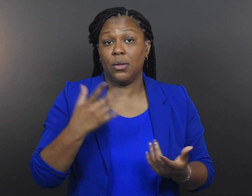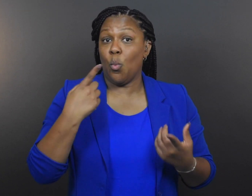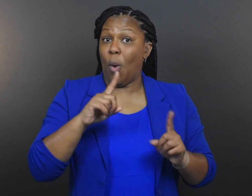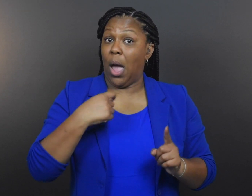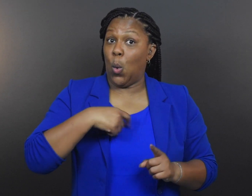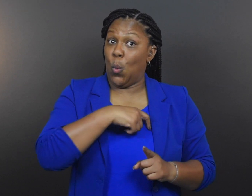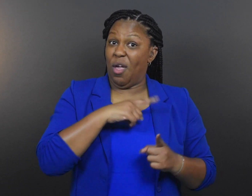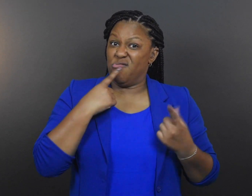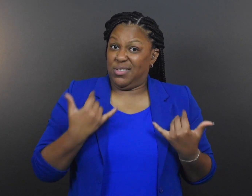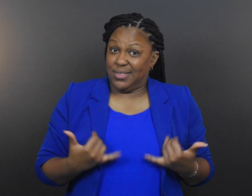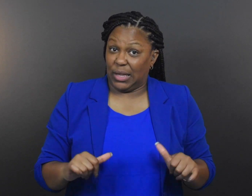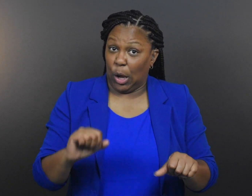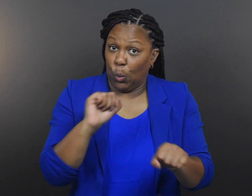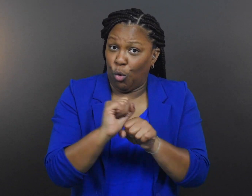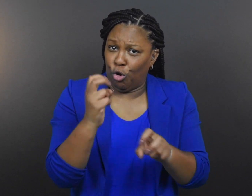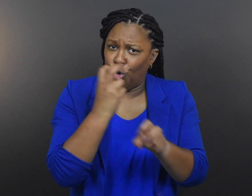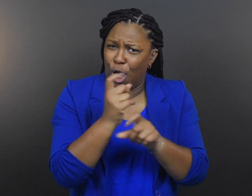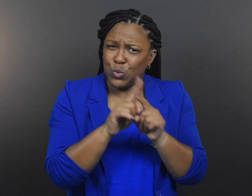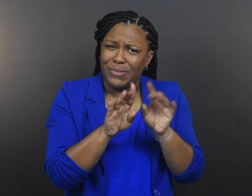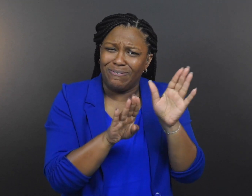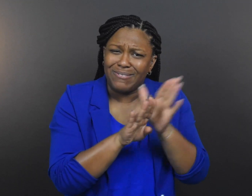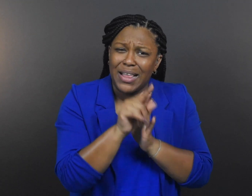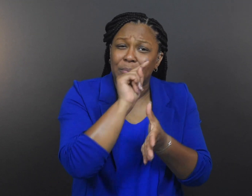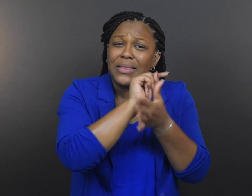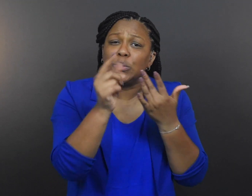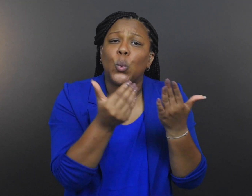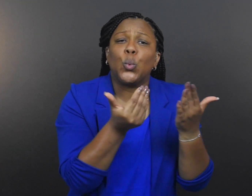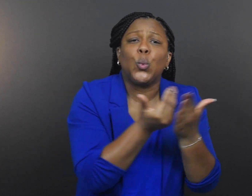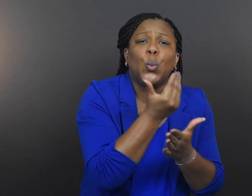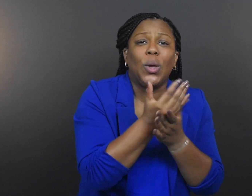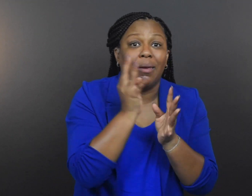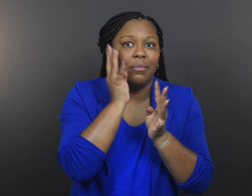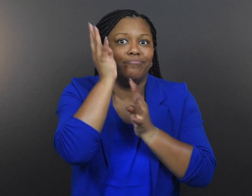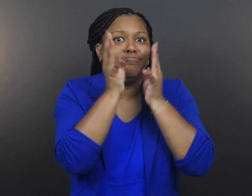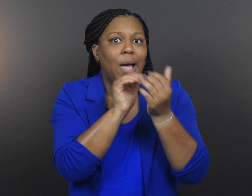“We are working hard to develop these new and innovative approaches as